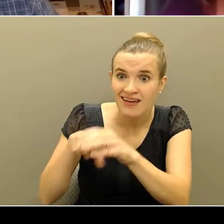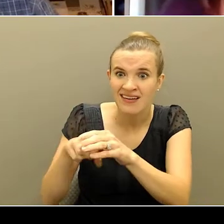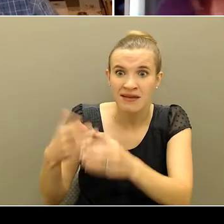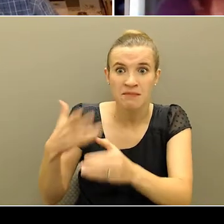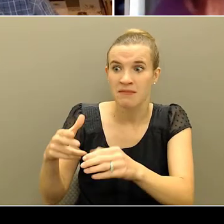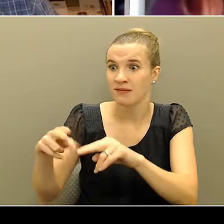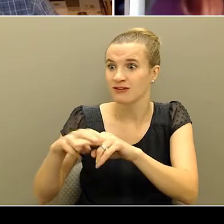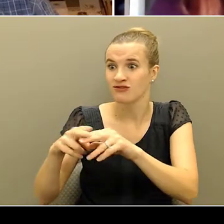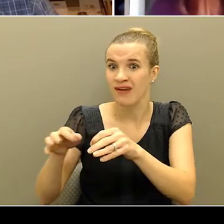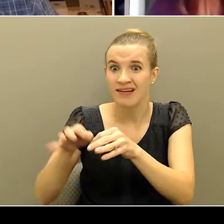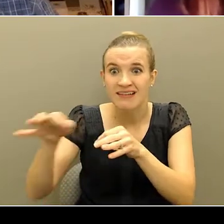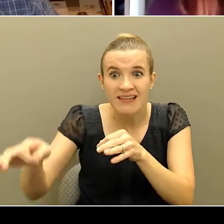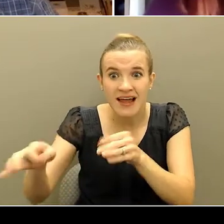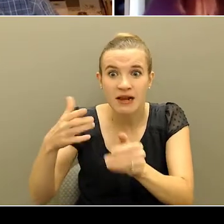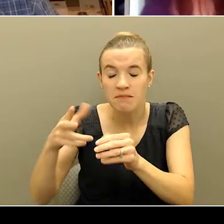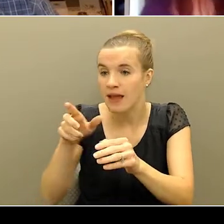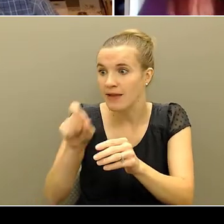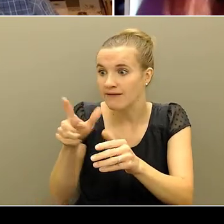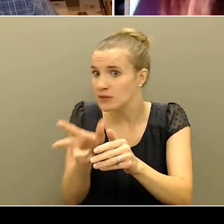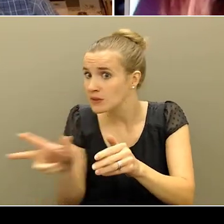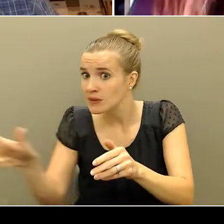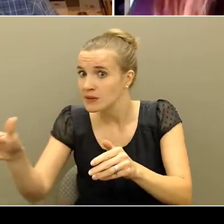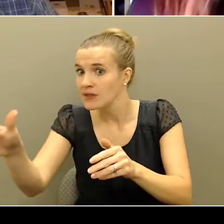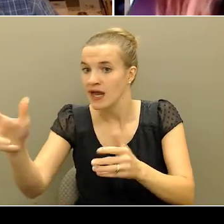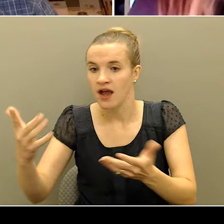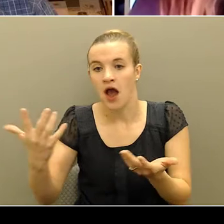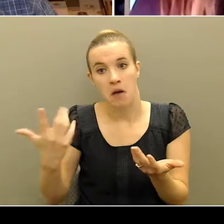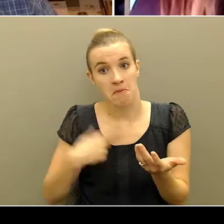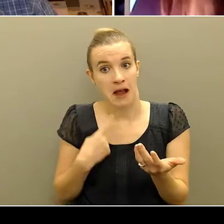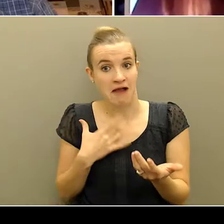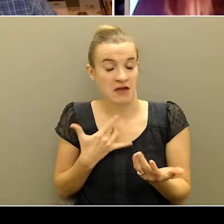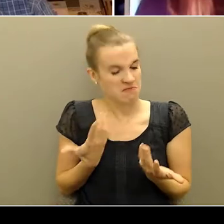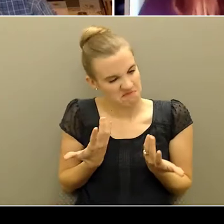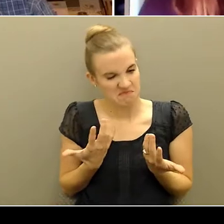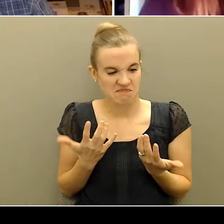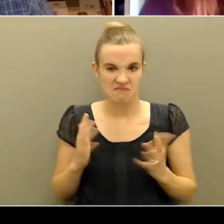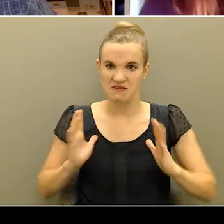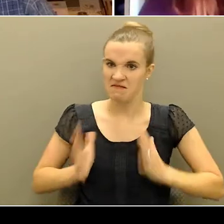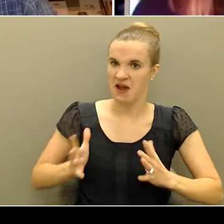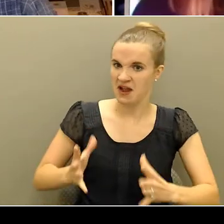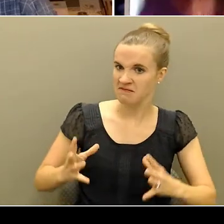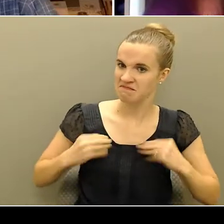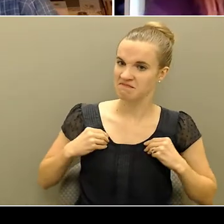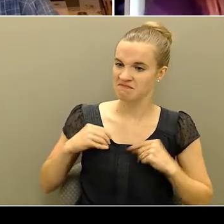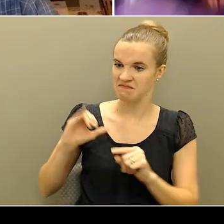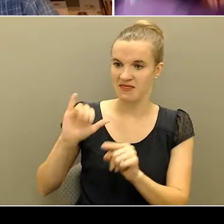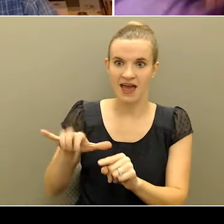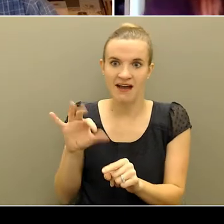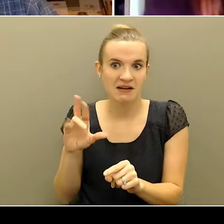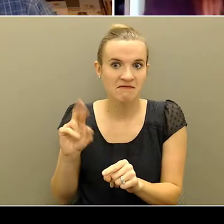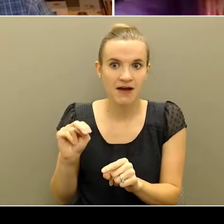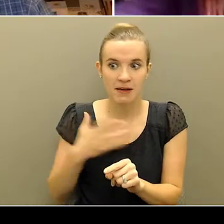It's almost kind of a little exciting, where it's like, okay, you know, I had this mapped out, you know, like, Yeah, what, what's going to be around the